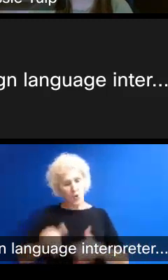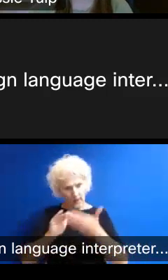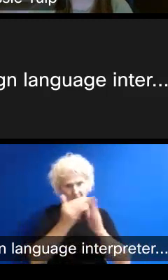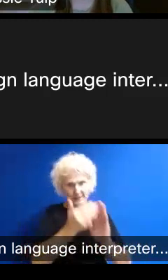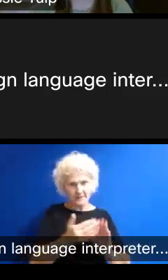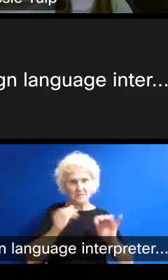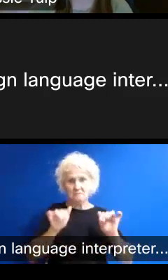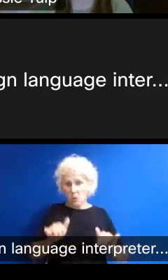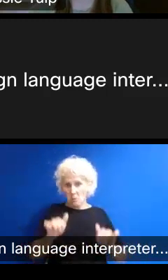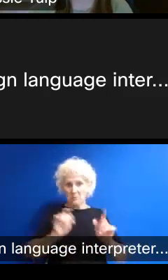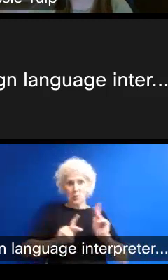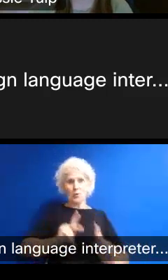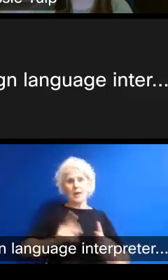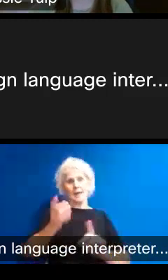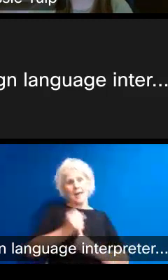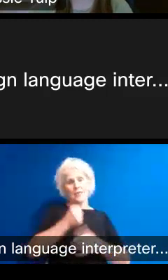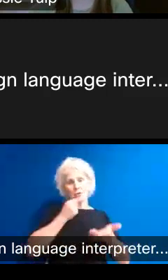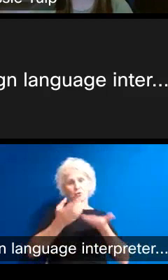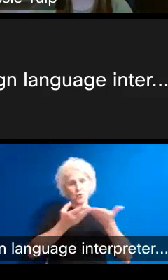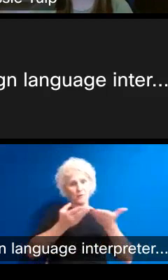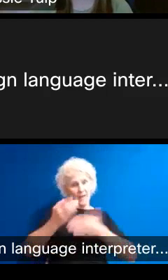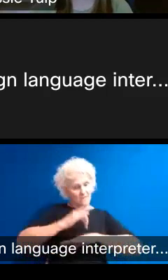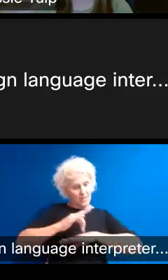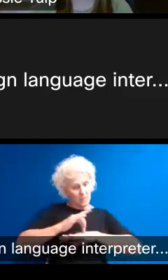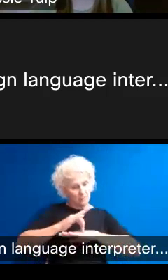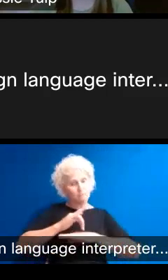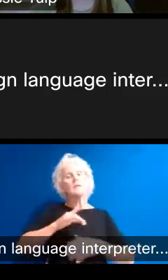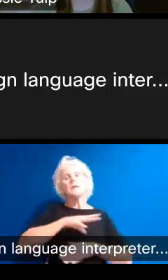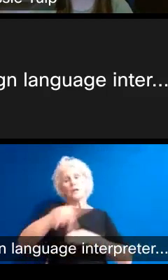These service options are available in addition to services covered by medical assistance,